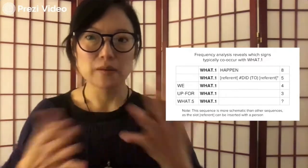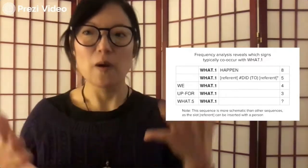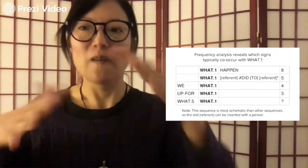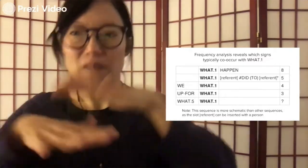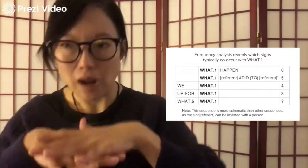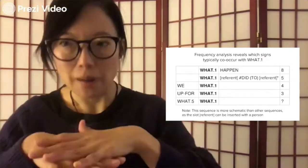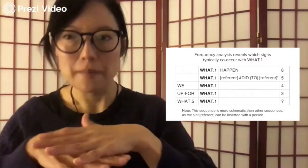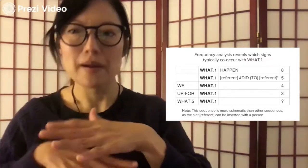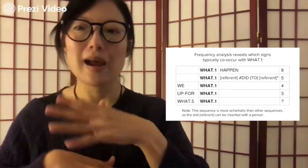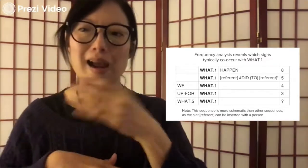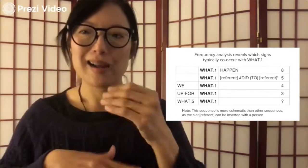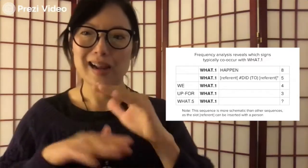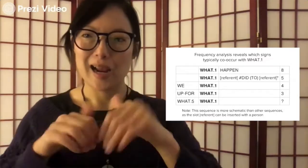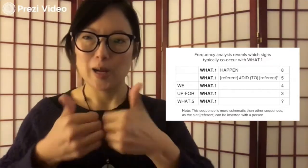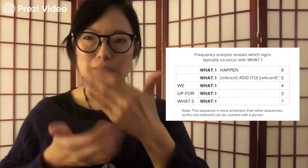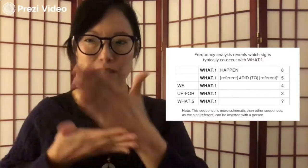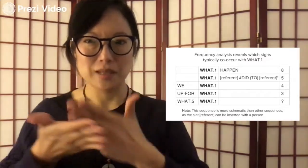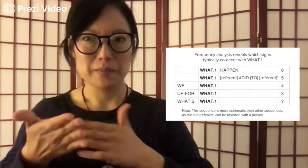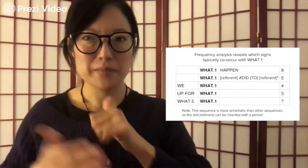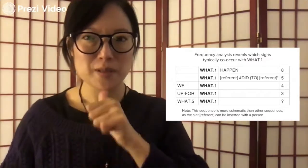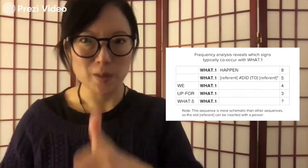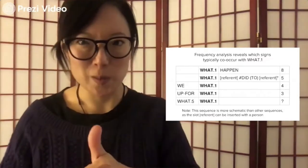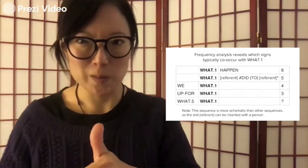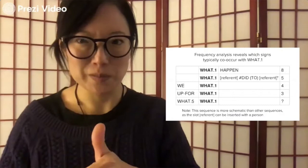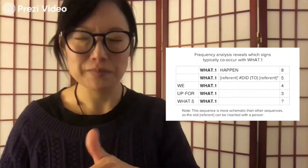better picture of how some functions will overlap, while